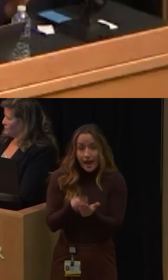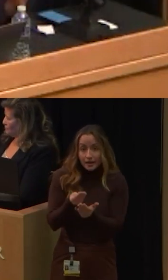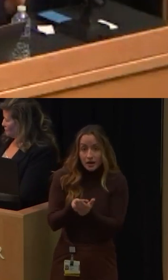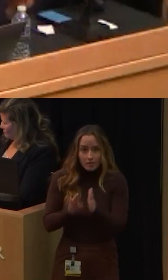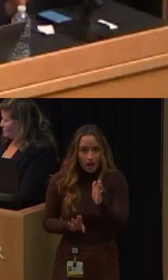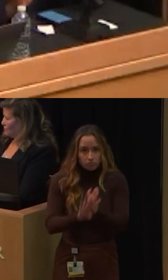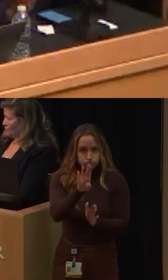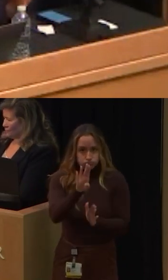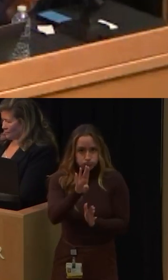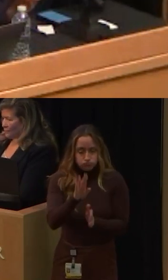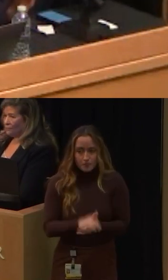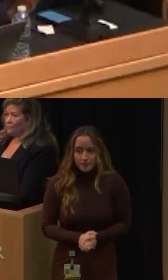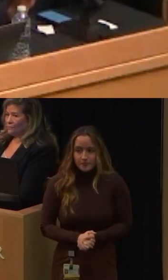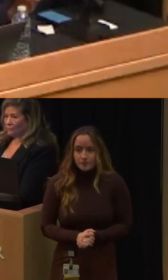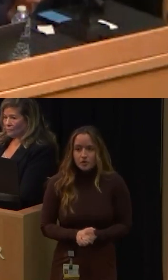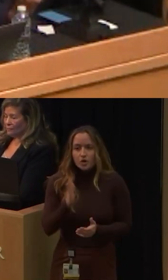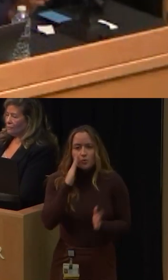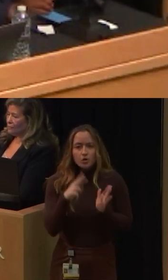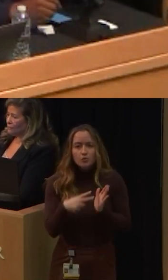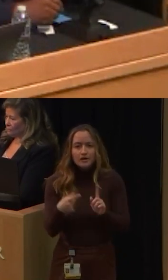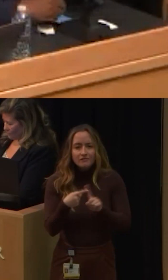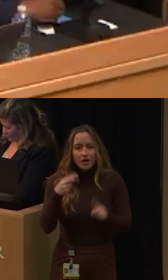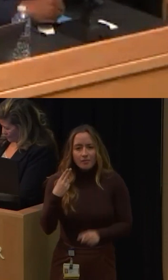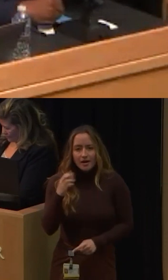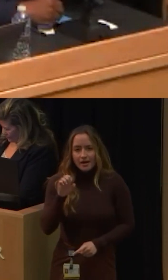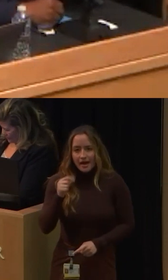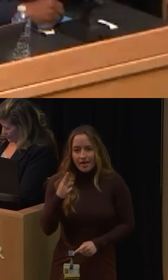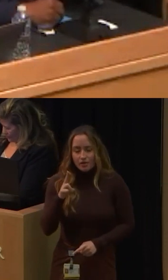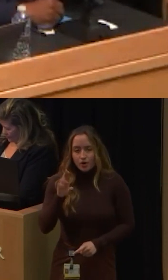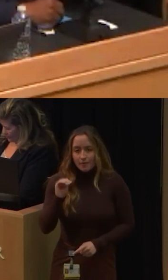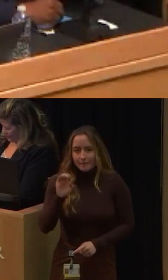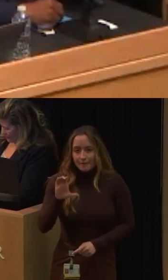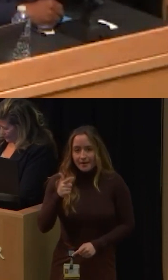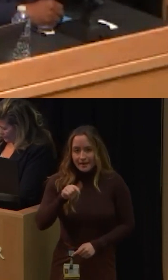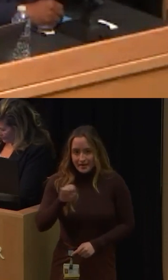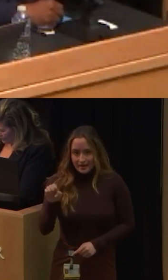I wanna read just one quick excerpt from Heather McGhee's work, quoting Katherine Phillips,